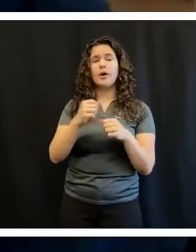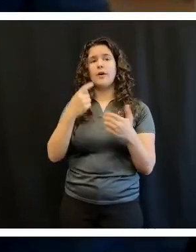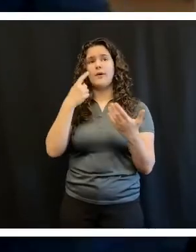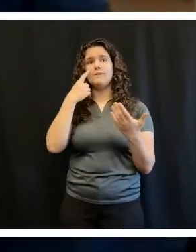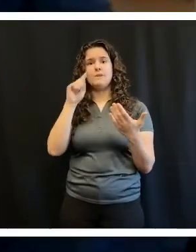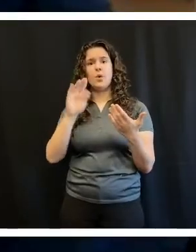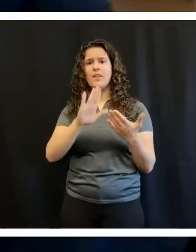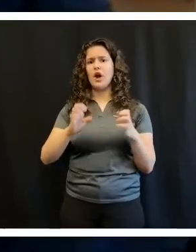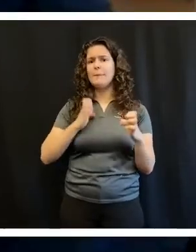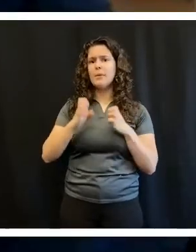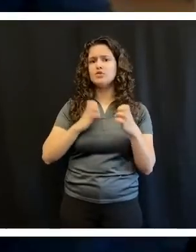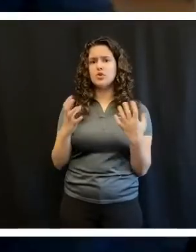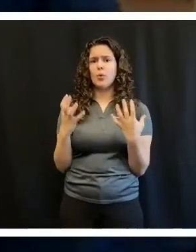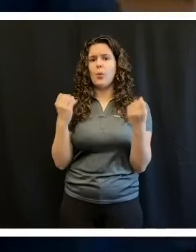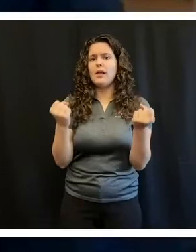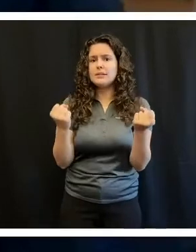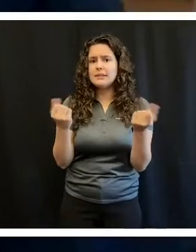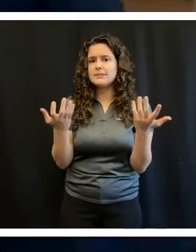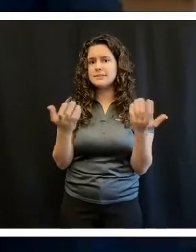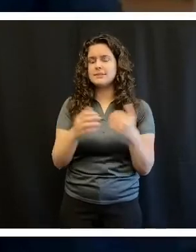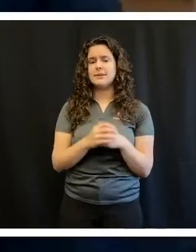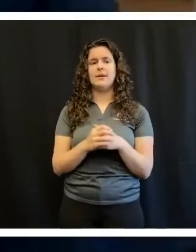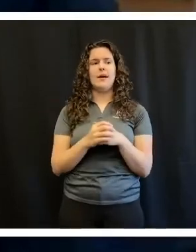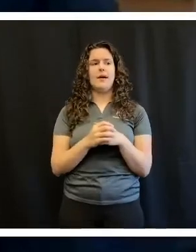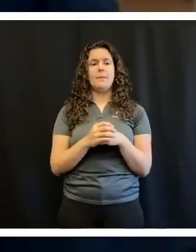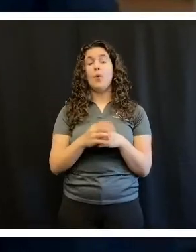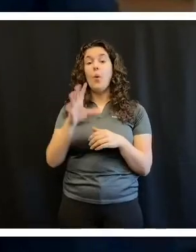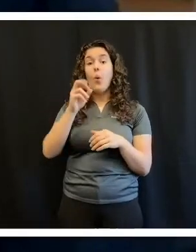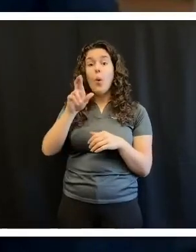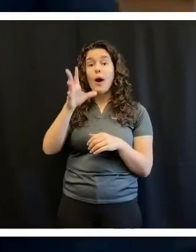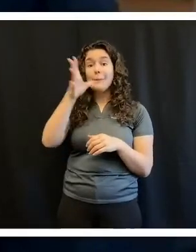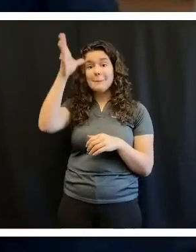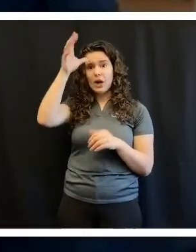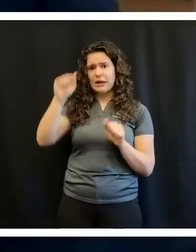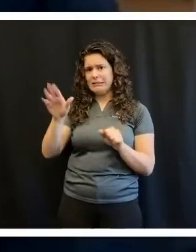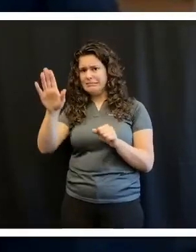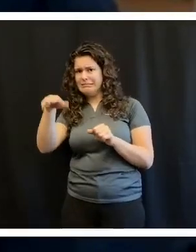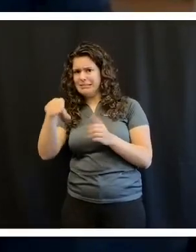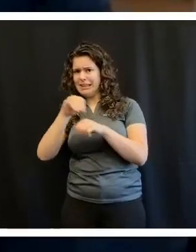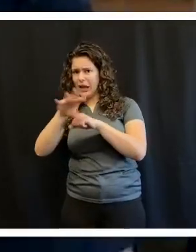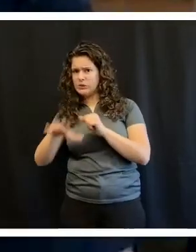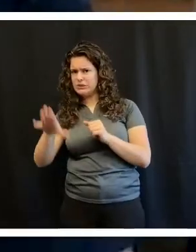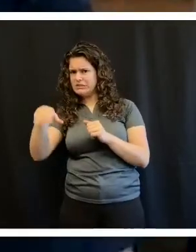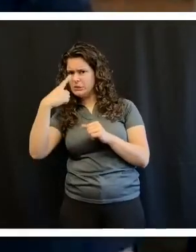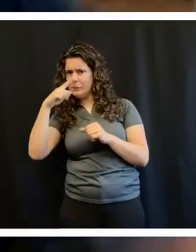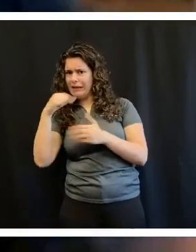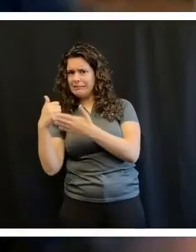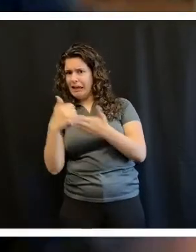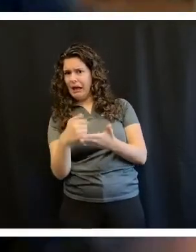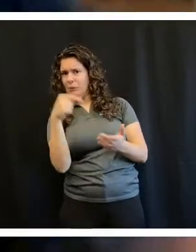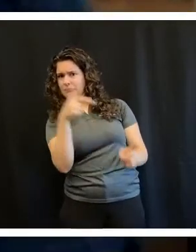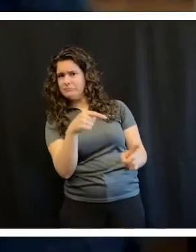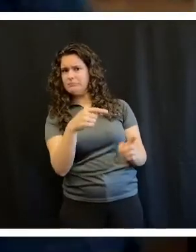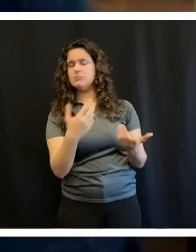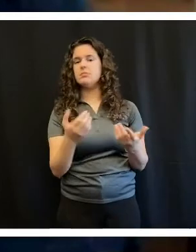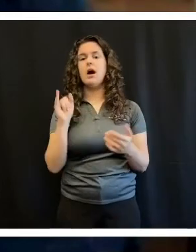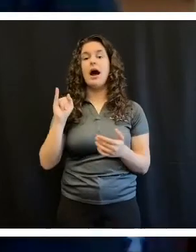where even a parent can check in with a counselor to be able to get help for what's going on. IT resources for parents and students.